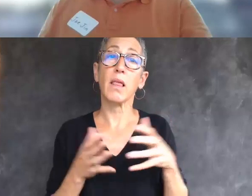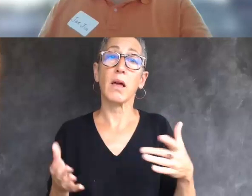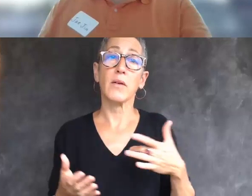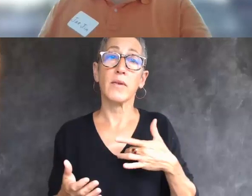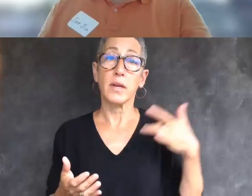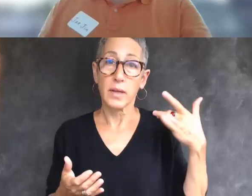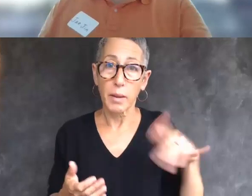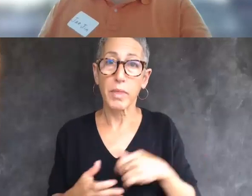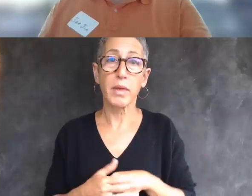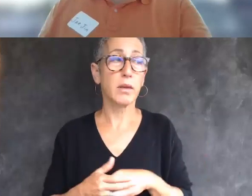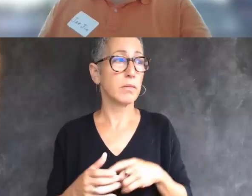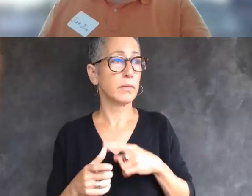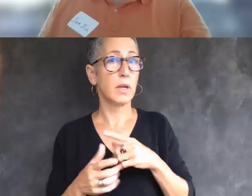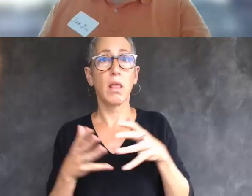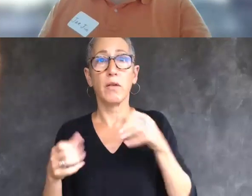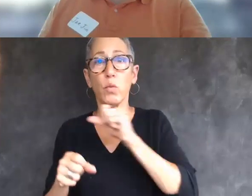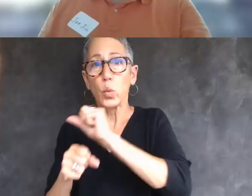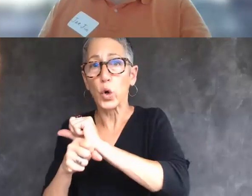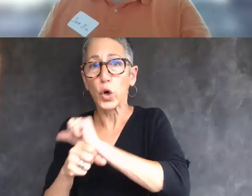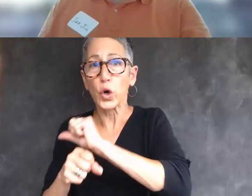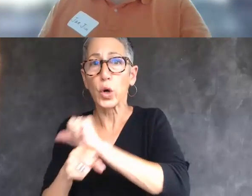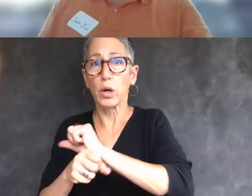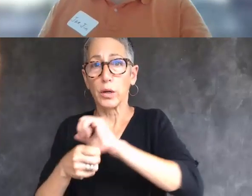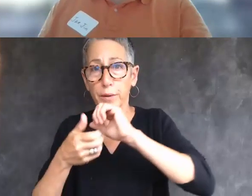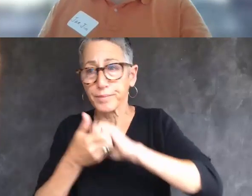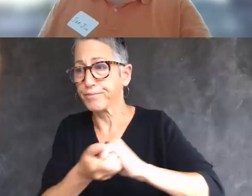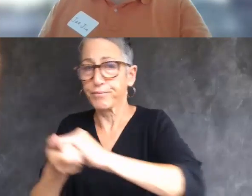simultaneously work for just change, for a lot of different things.